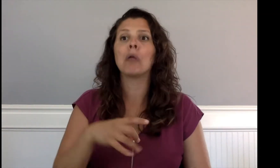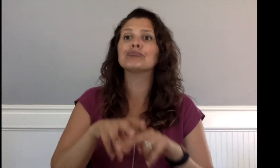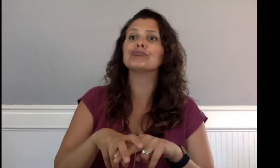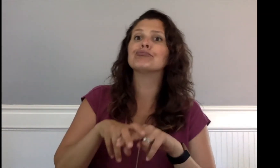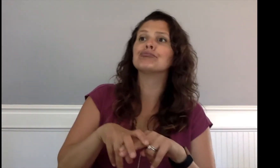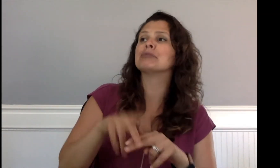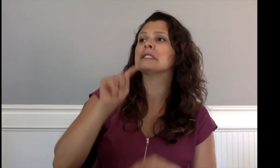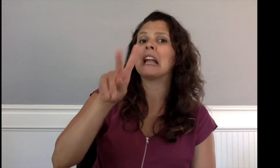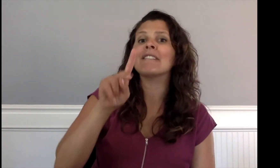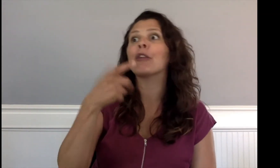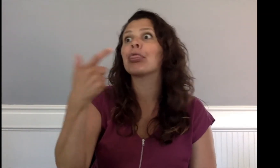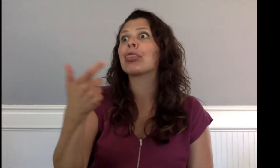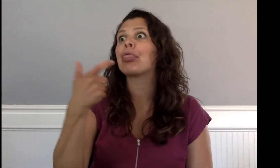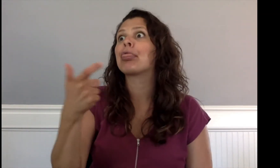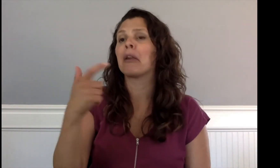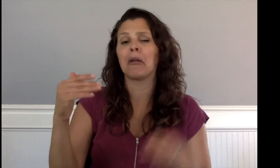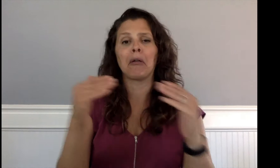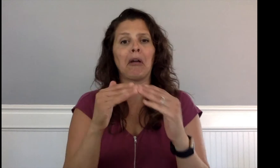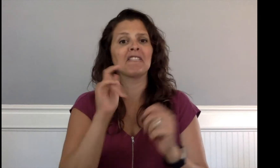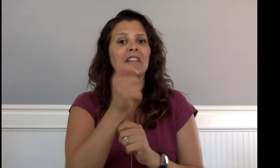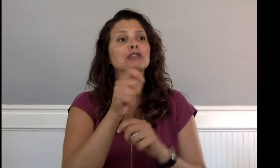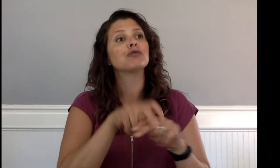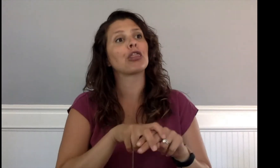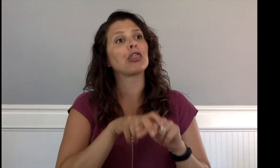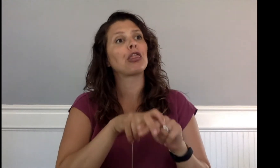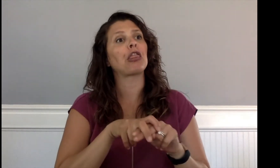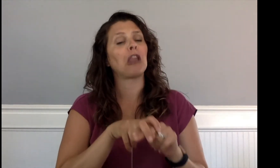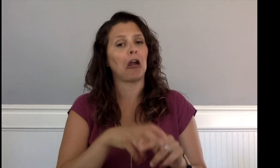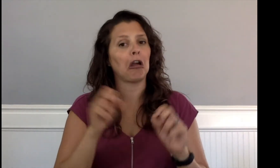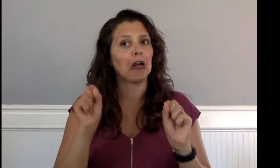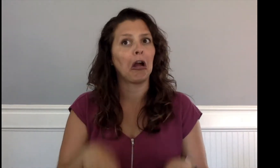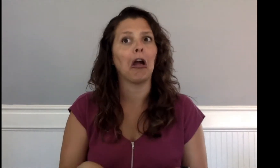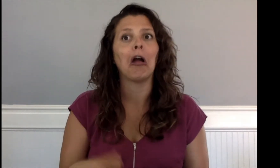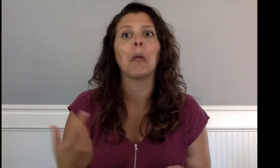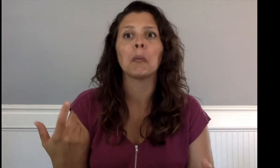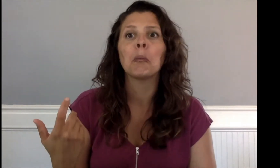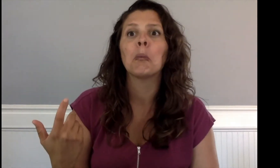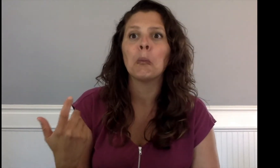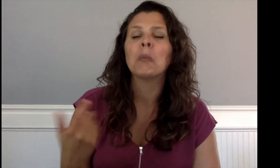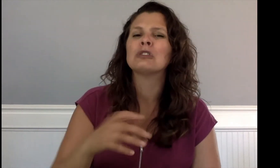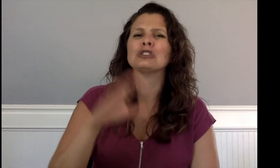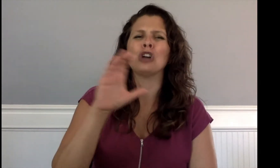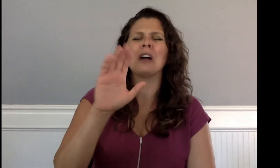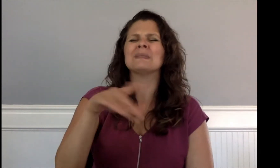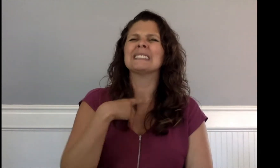skills Charlie's grandparents had already mastered. Fishing was perfect.